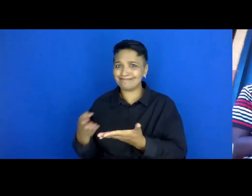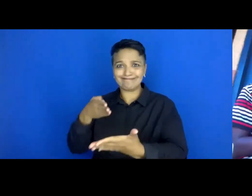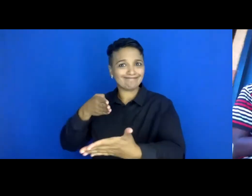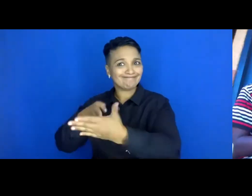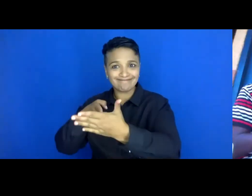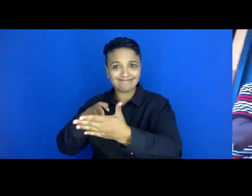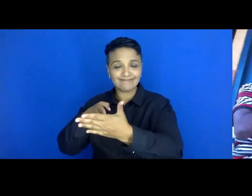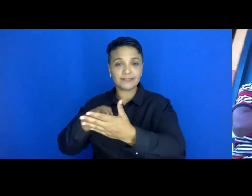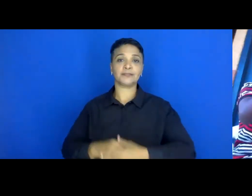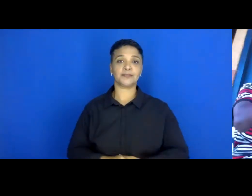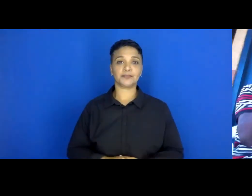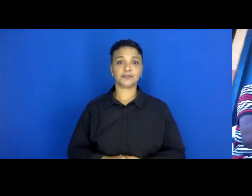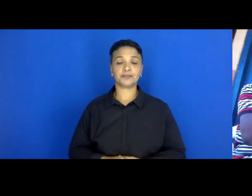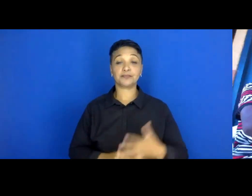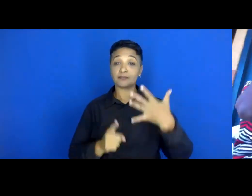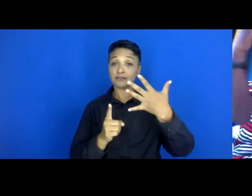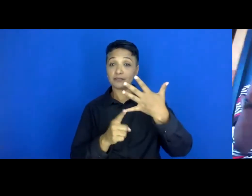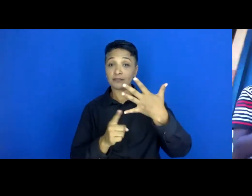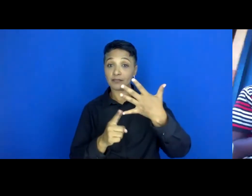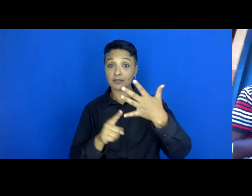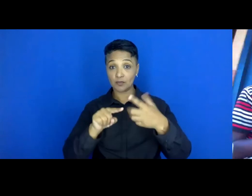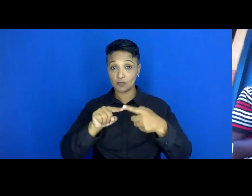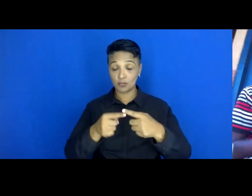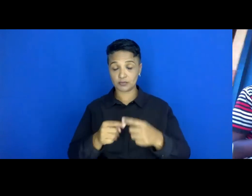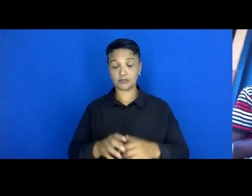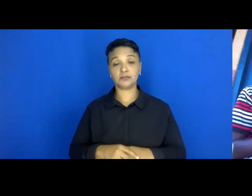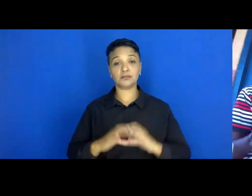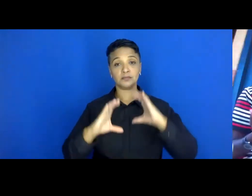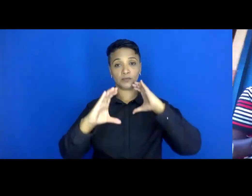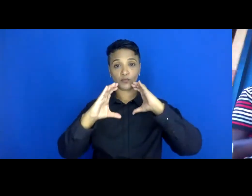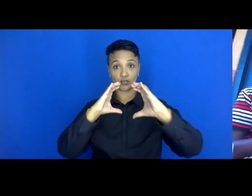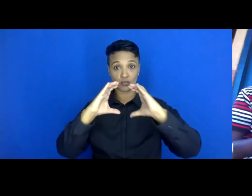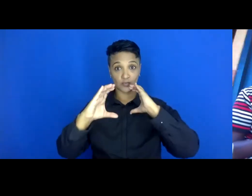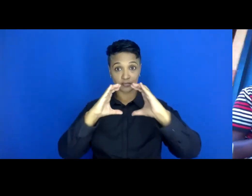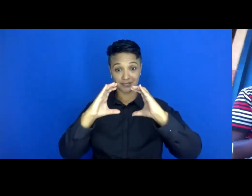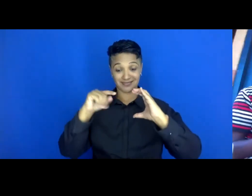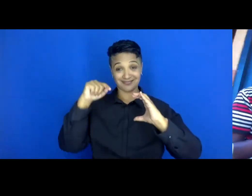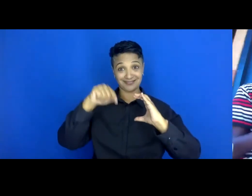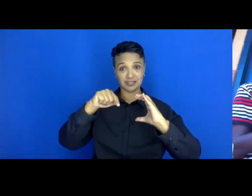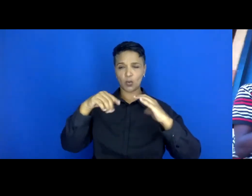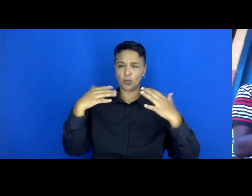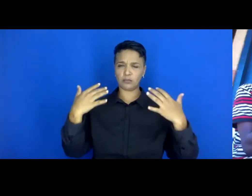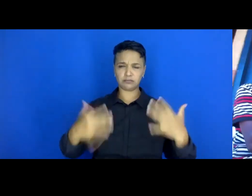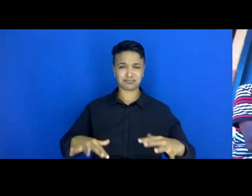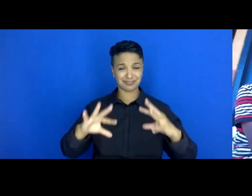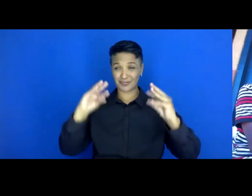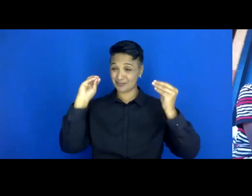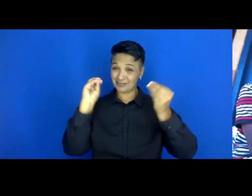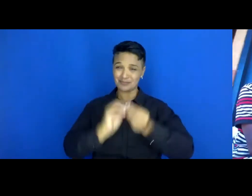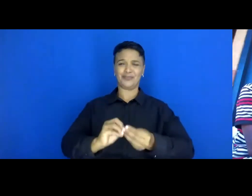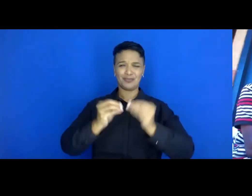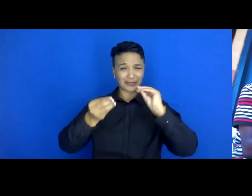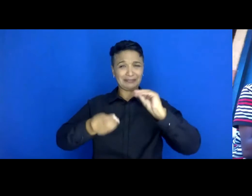the fifth point is on communication communication was a very big problem and we have to use